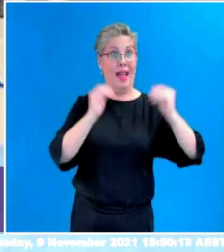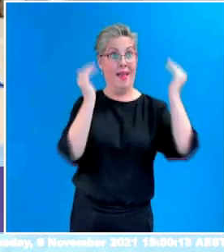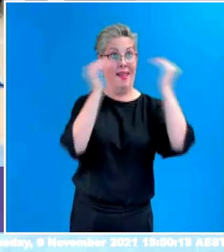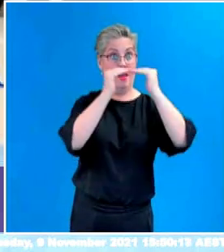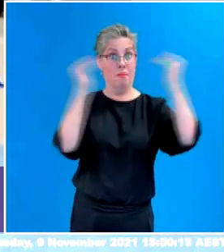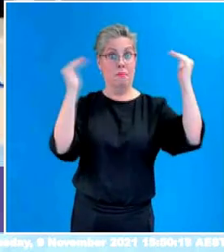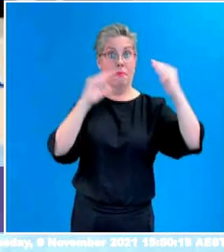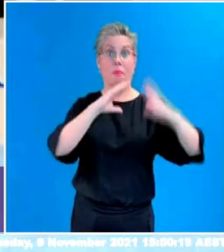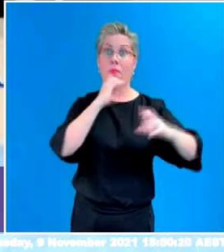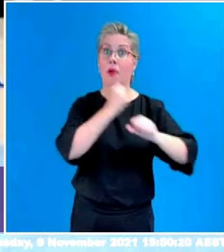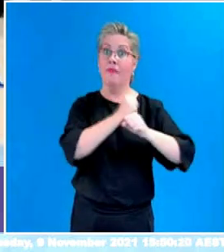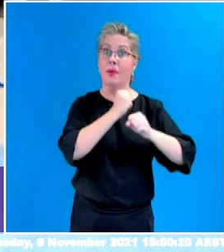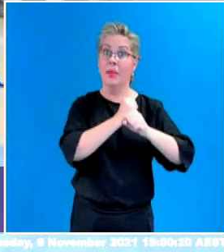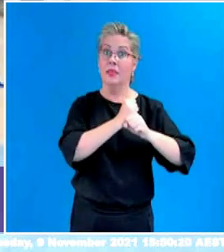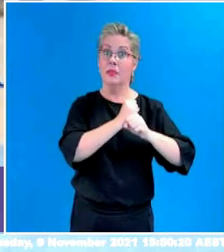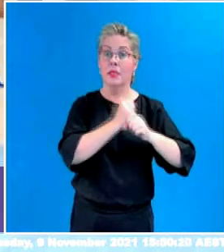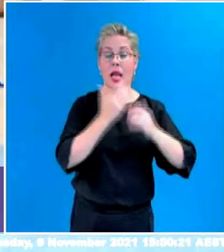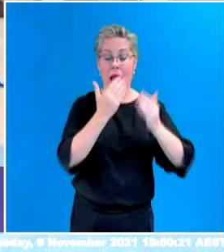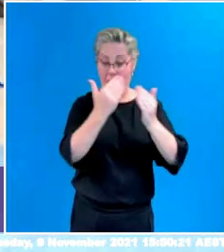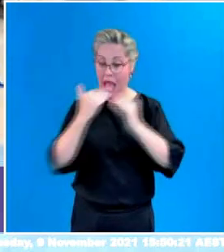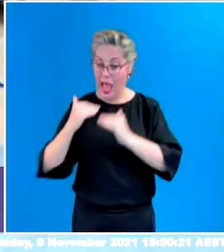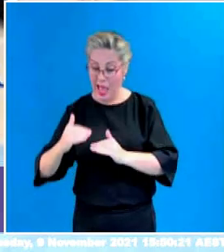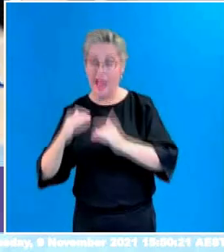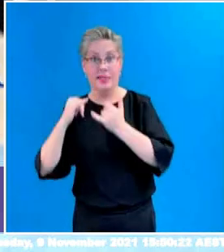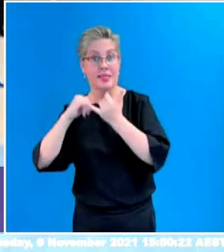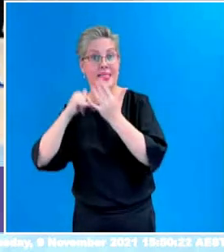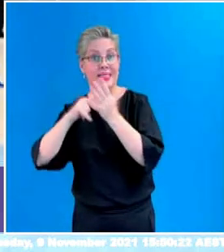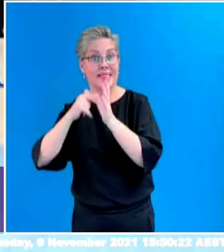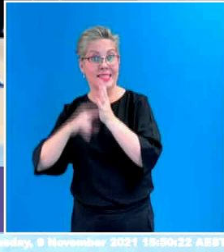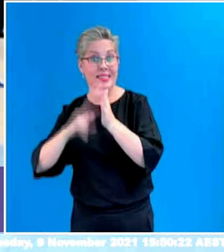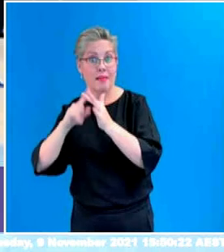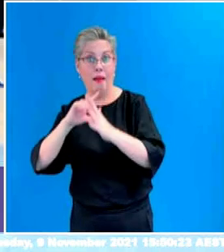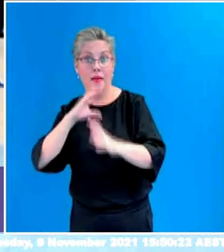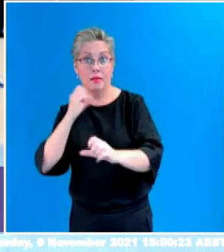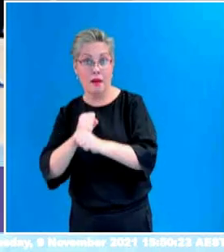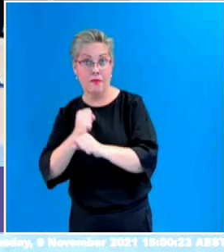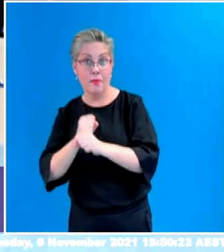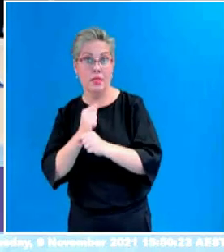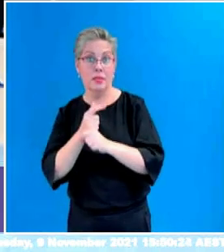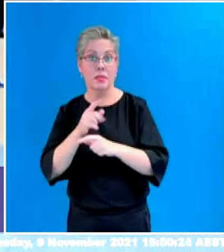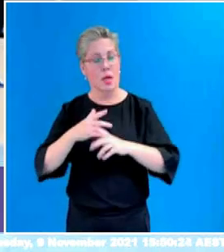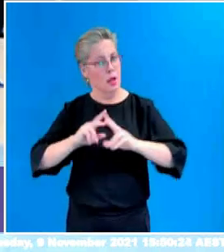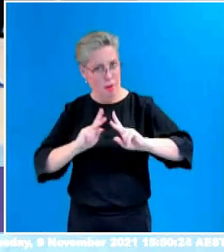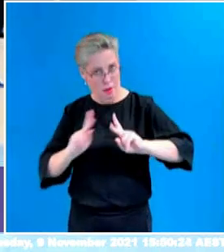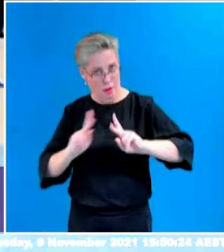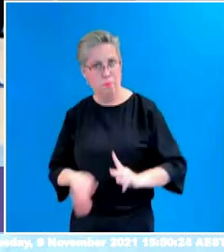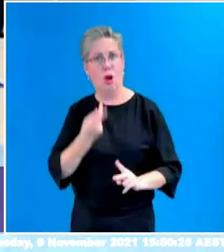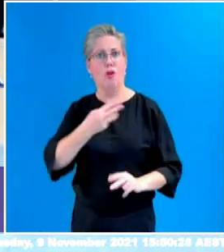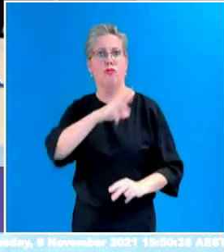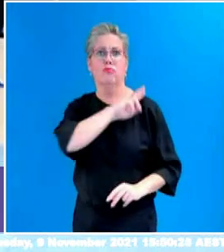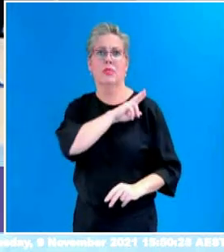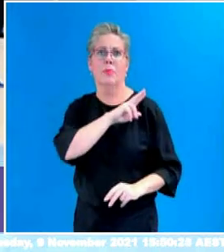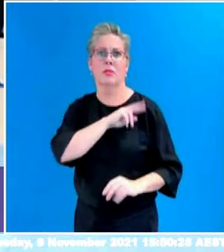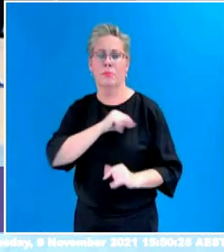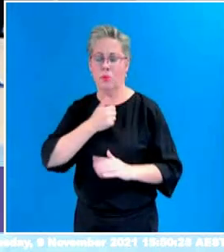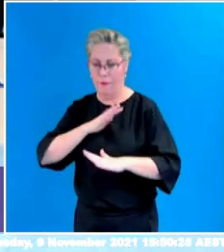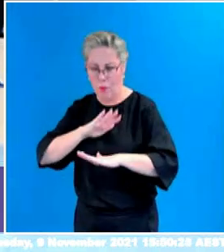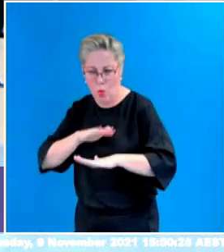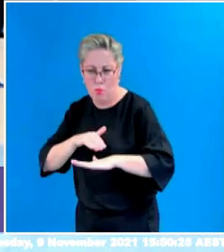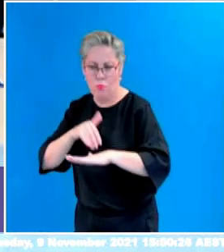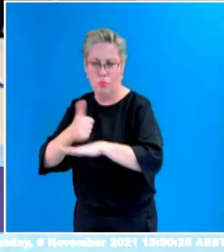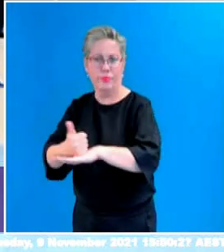is responsible for and accountable for implementing actions that give effect to